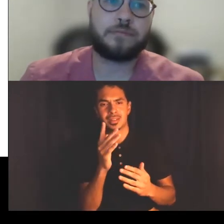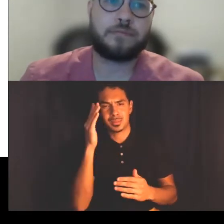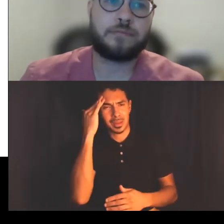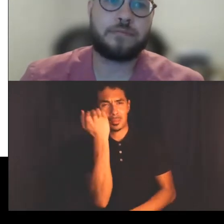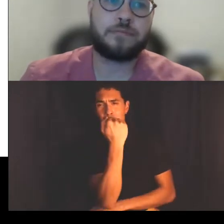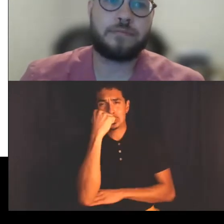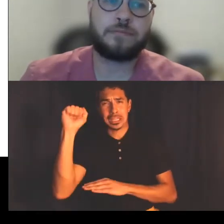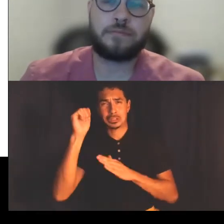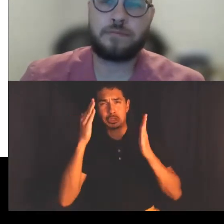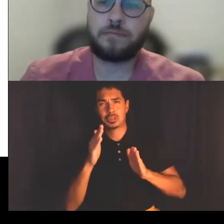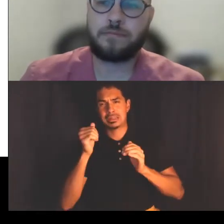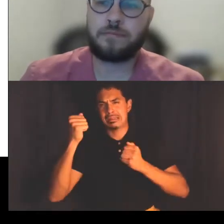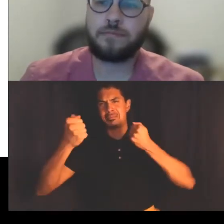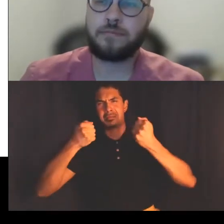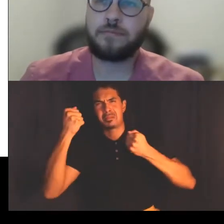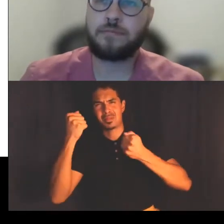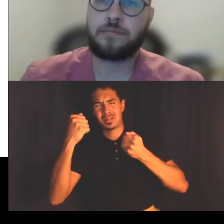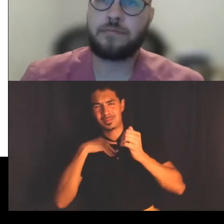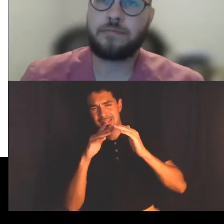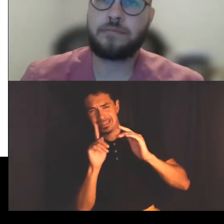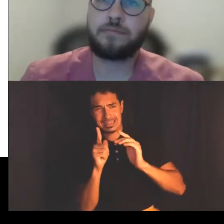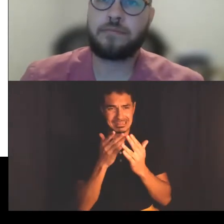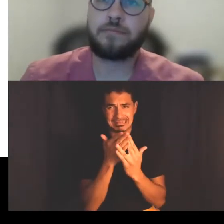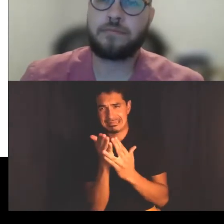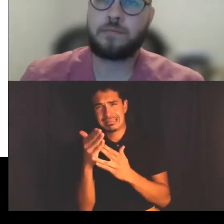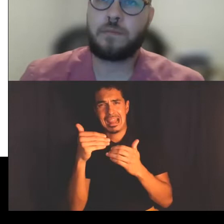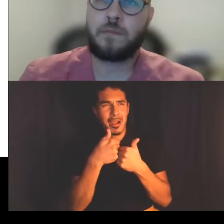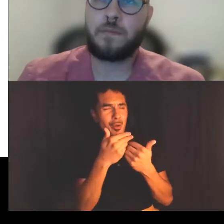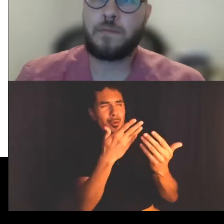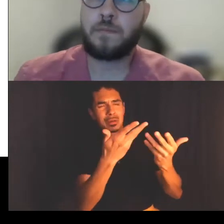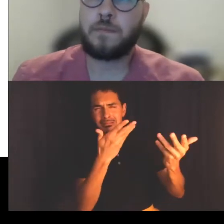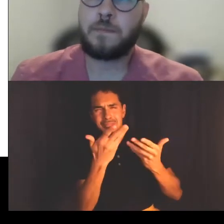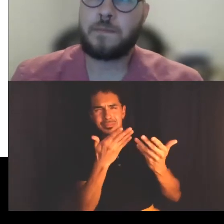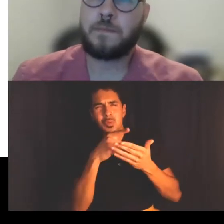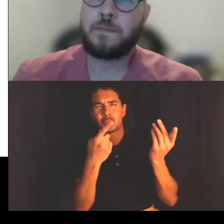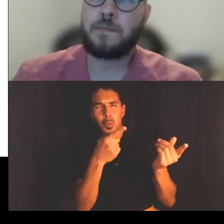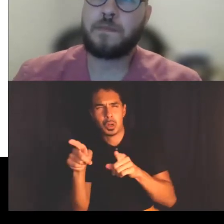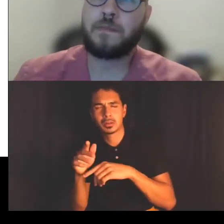And we kind of did almost like, a mini-safety planning